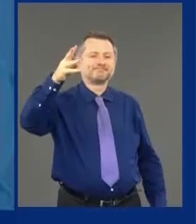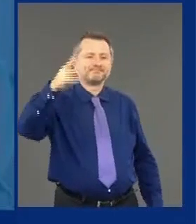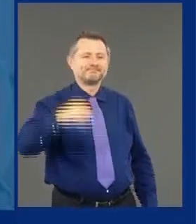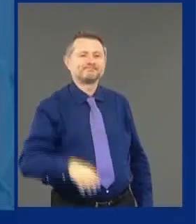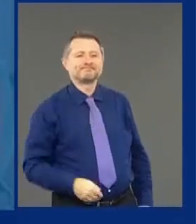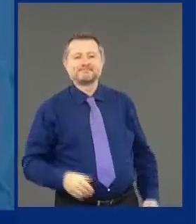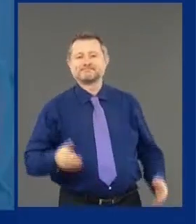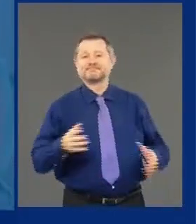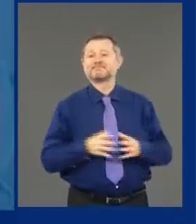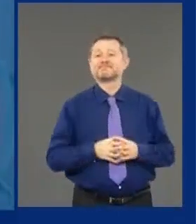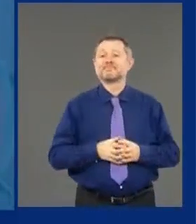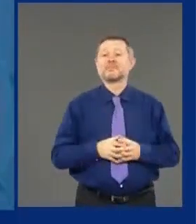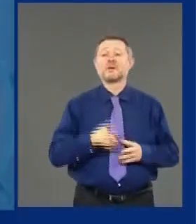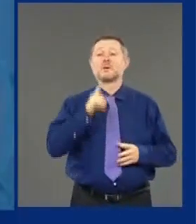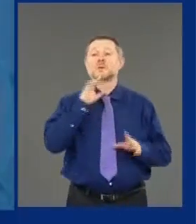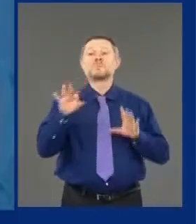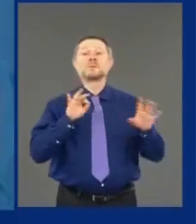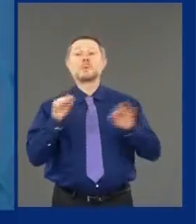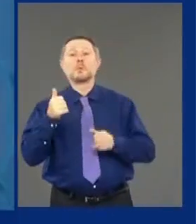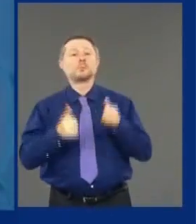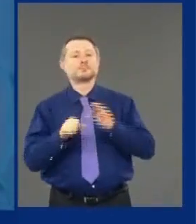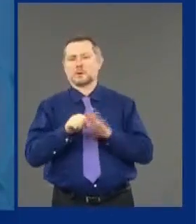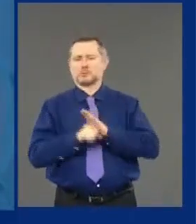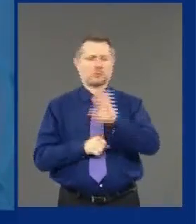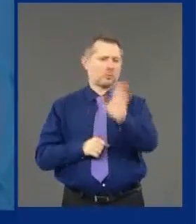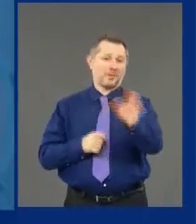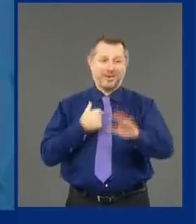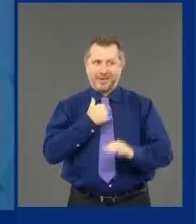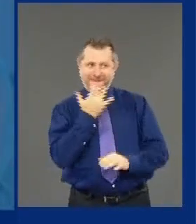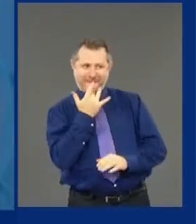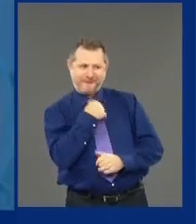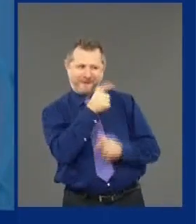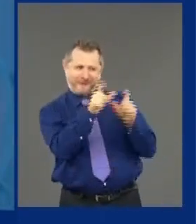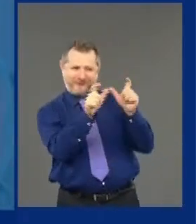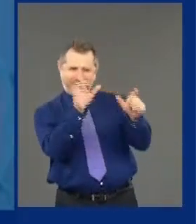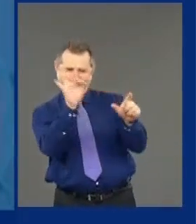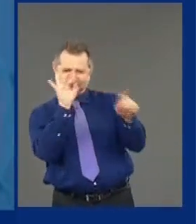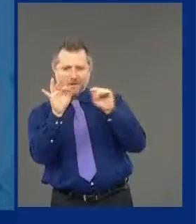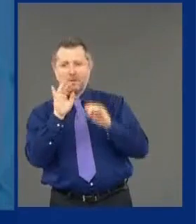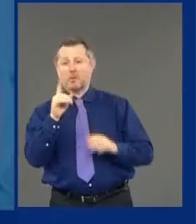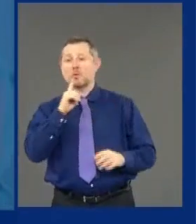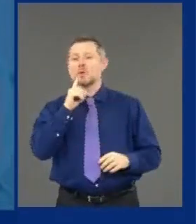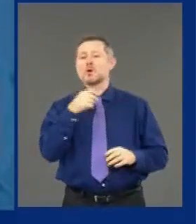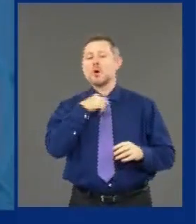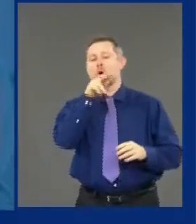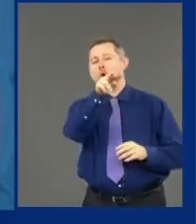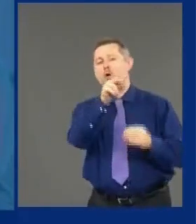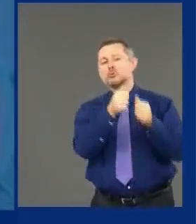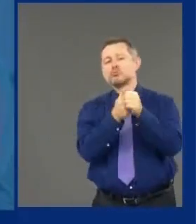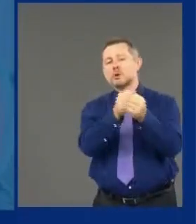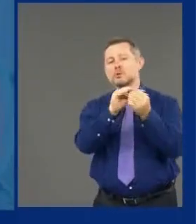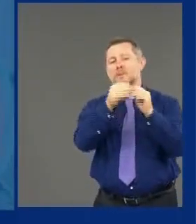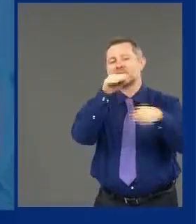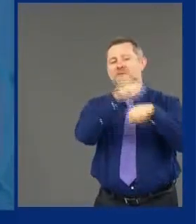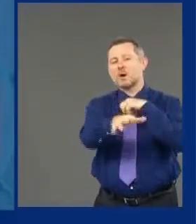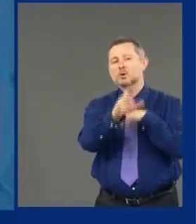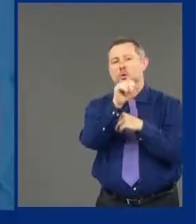16 STATES ARE NOW QUARANTINED FROM NEW YORK. LAST WEEK IT WAS EIGHT, NOW IS